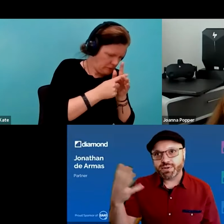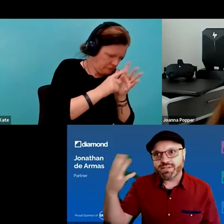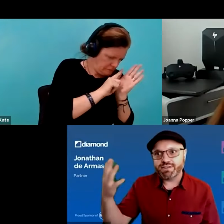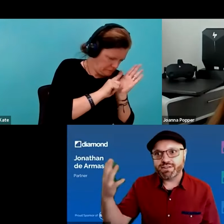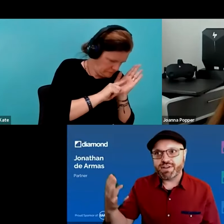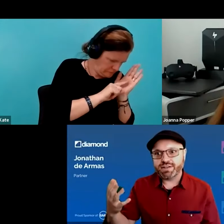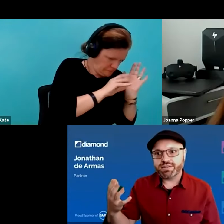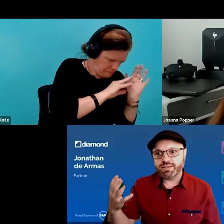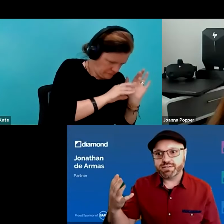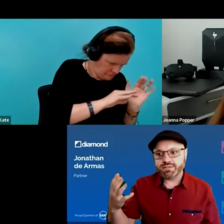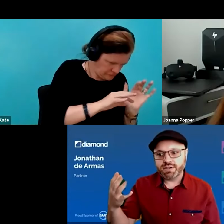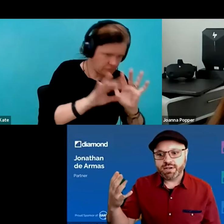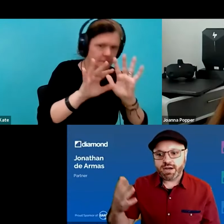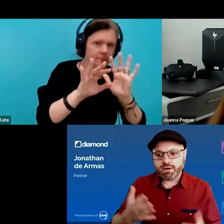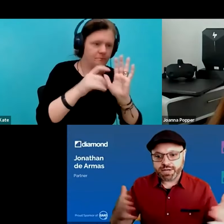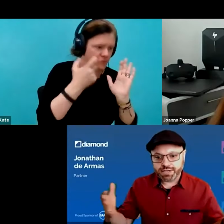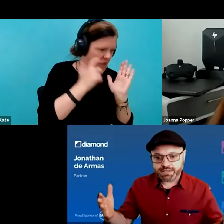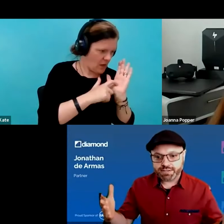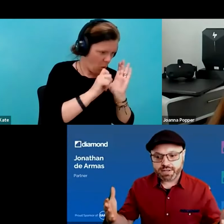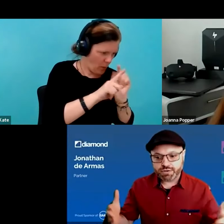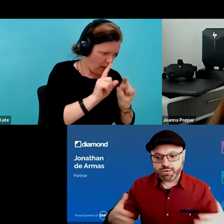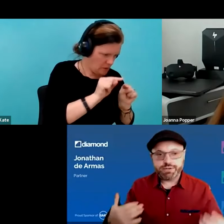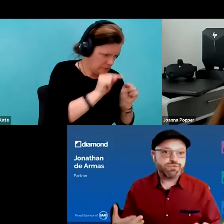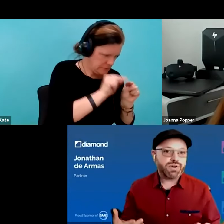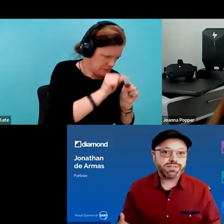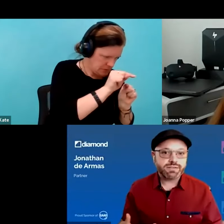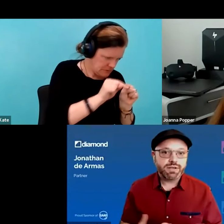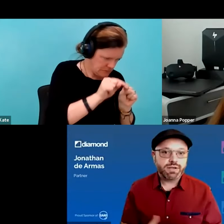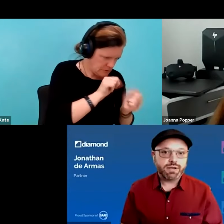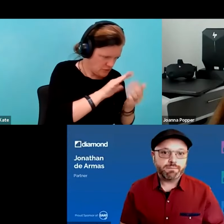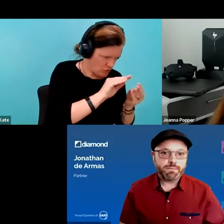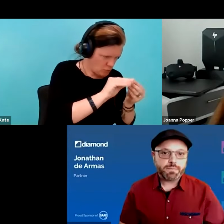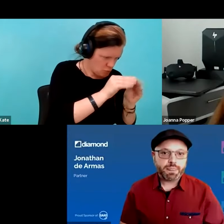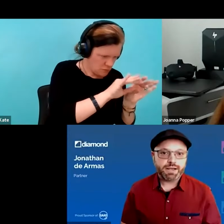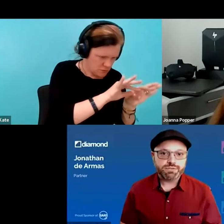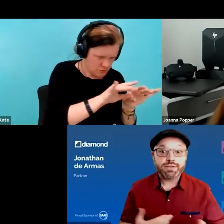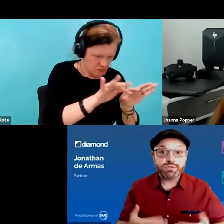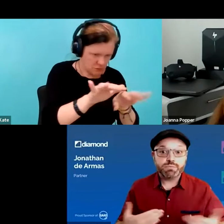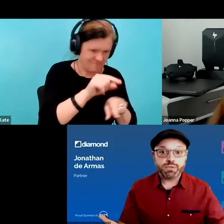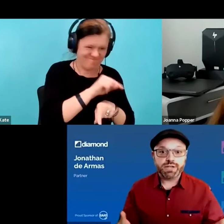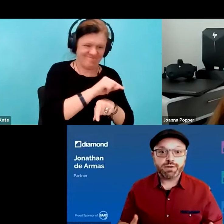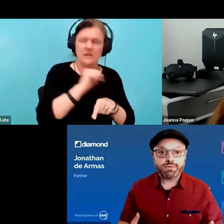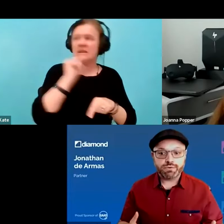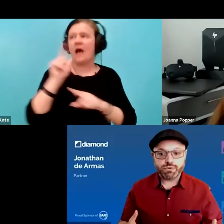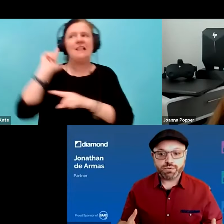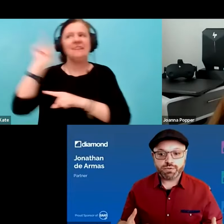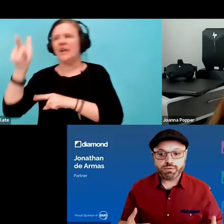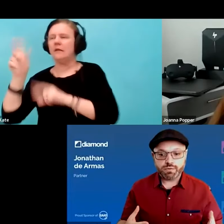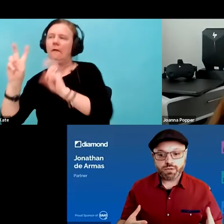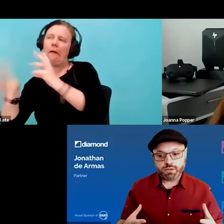identify these areas that you can address as as you're building out you know the